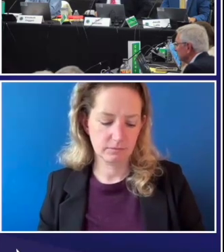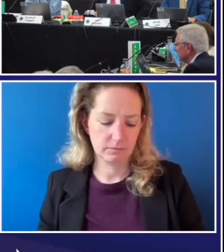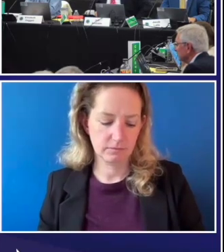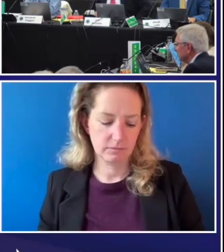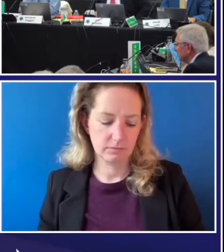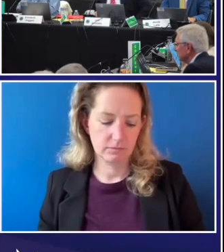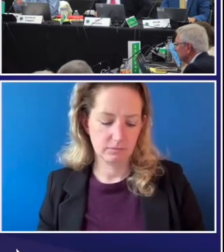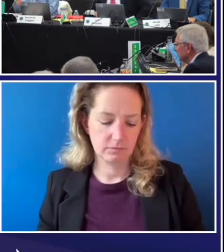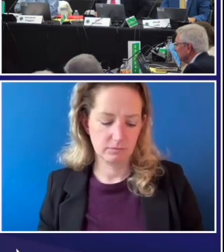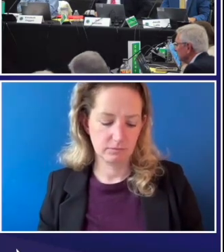Jennifer, did you have something on this piece?